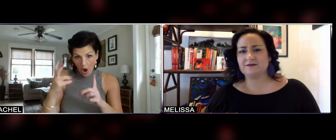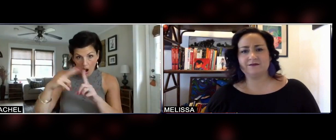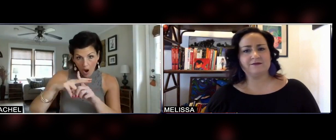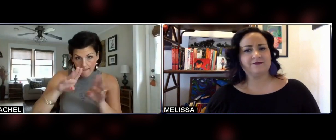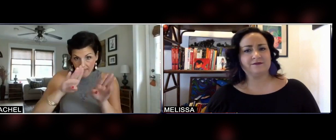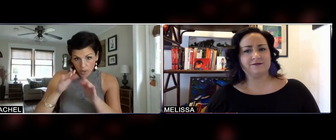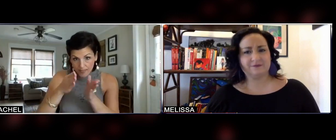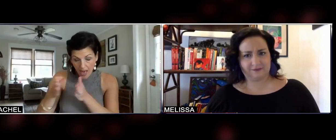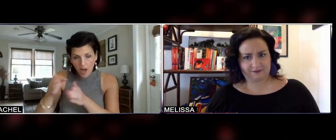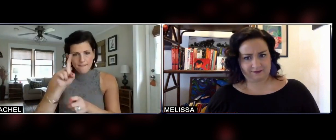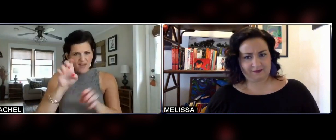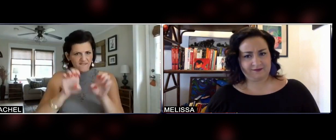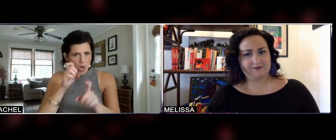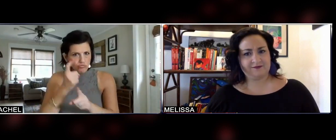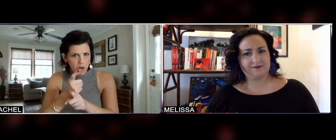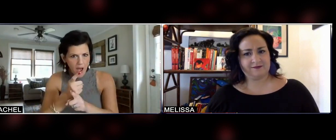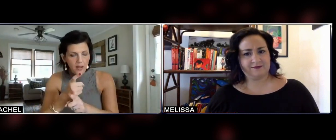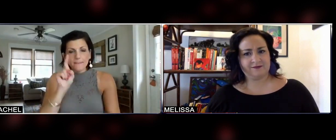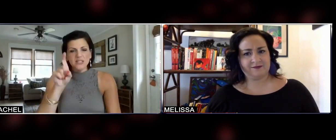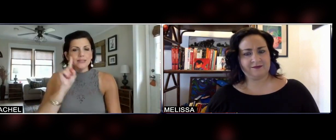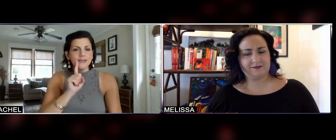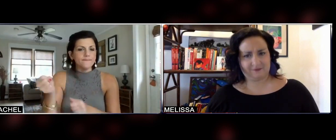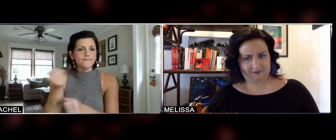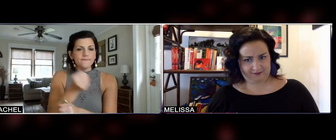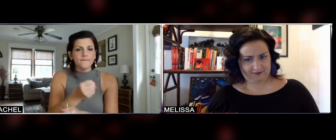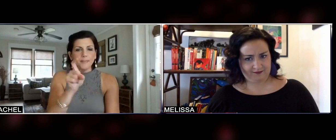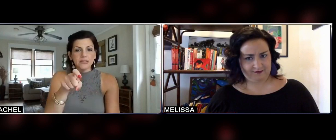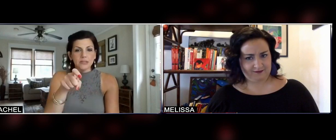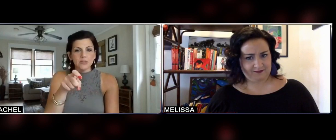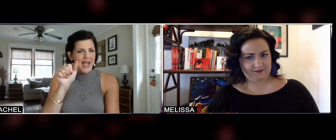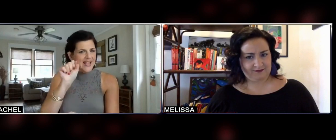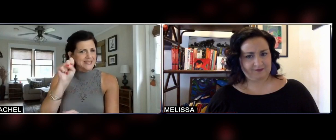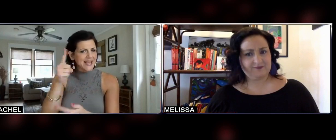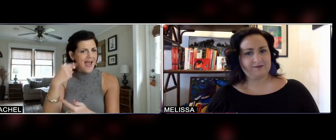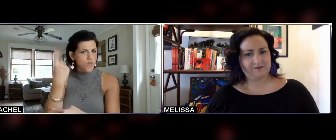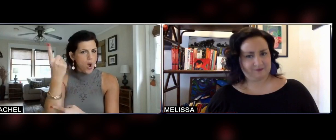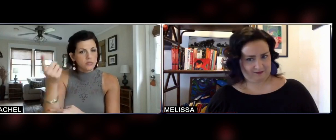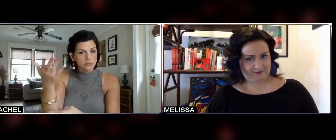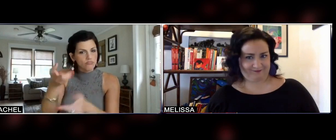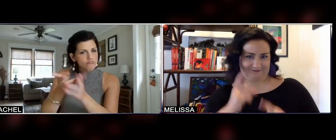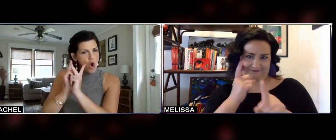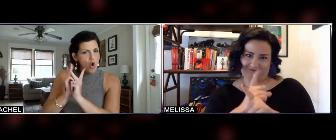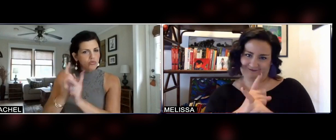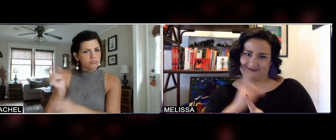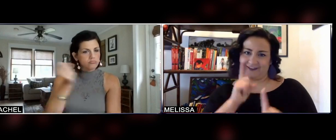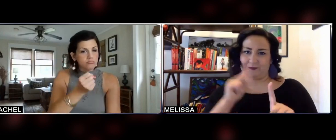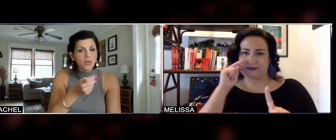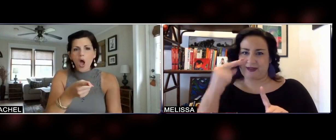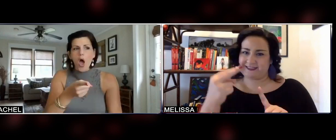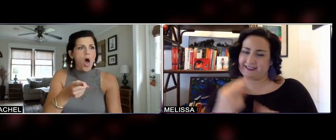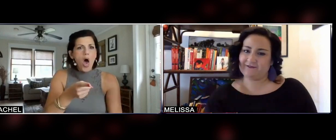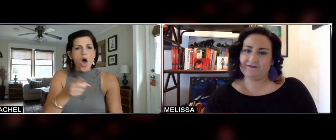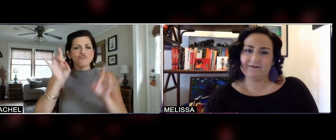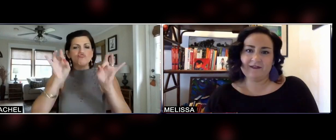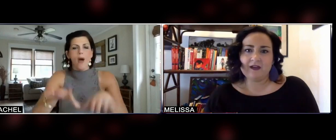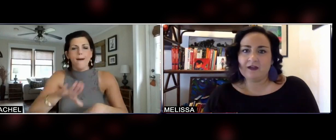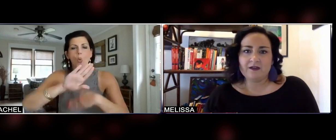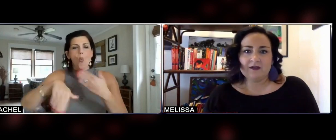That's fine. If you're going to assign a behavior plan then you need to do the evaluation correctly. You need to assign a deaf professional. ASD had one of those and we could've "borrowed"